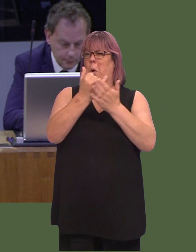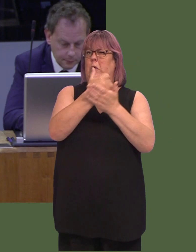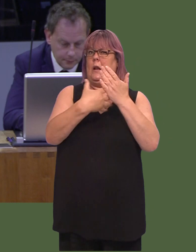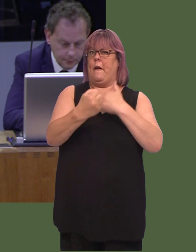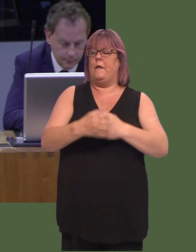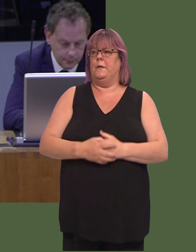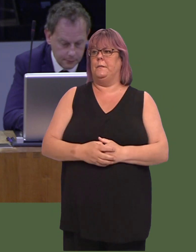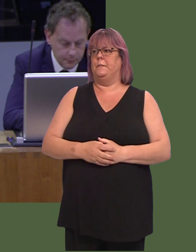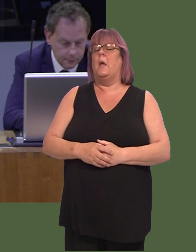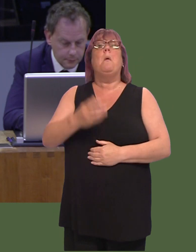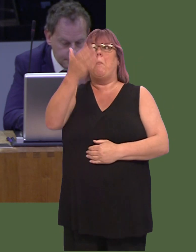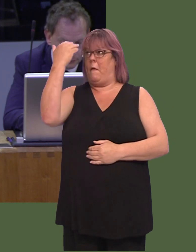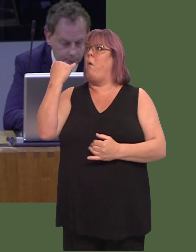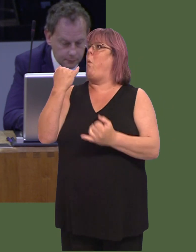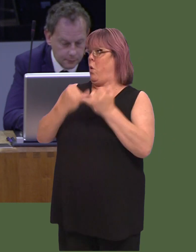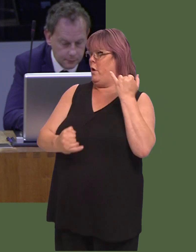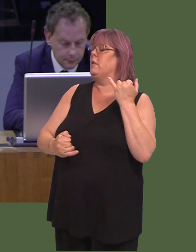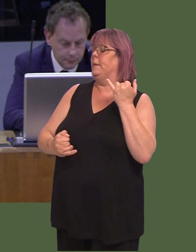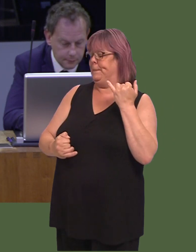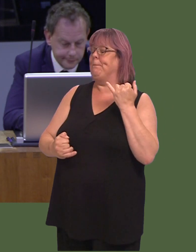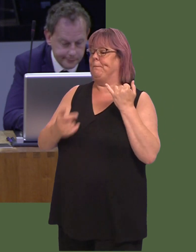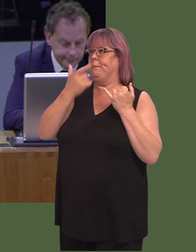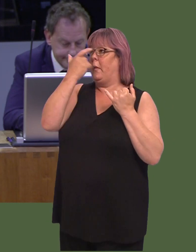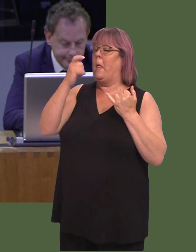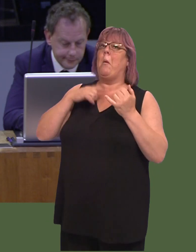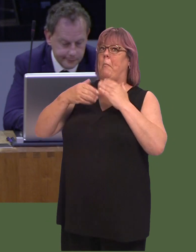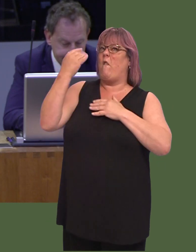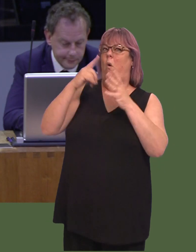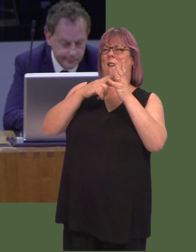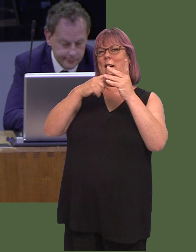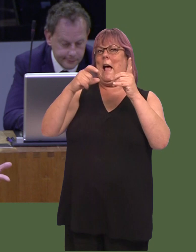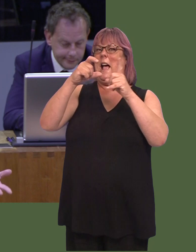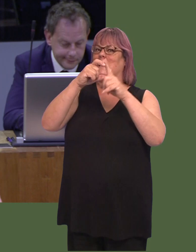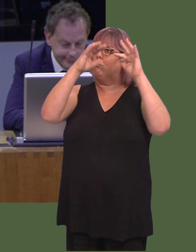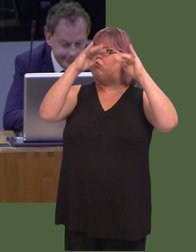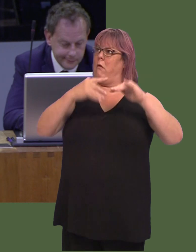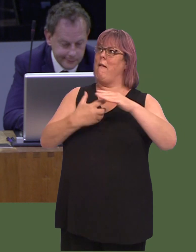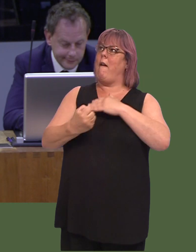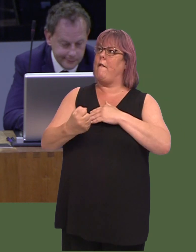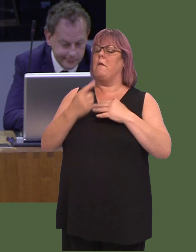in the UK. It is not as bad as it once was, because gone are the days of the acid rain.